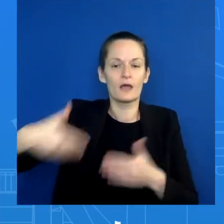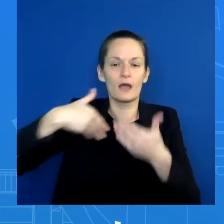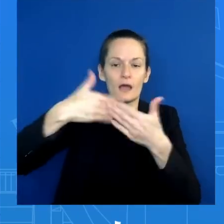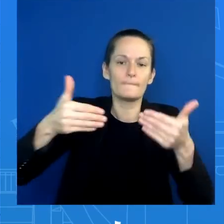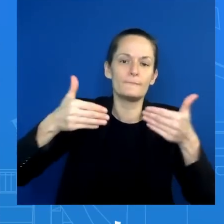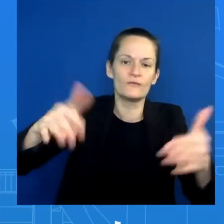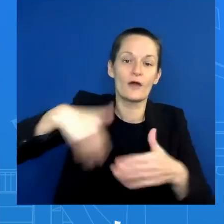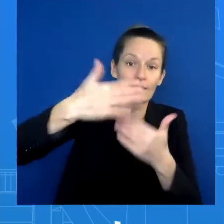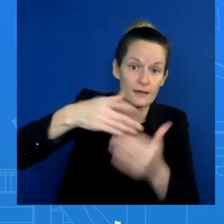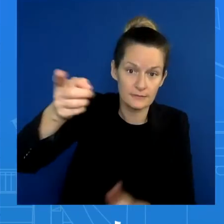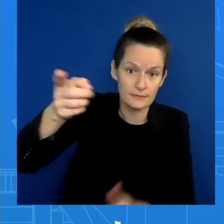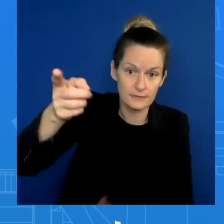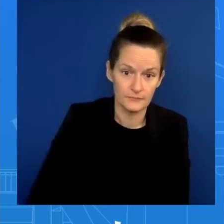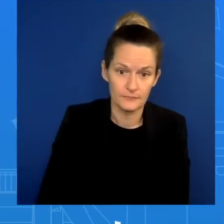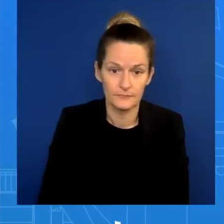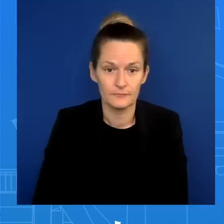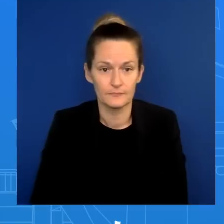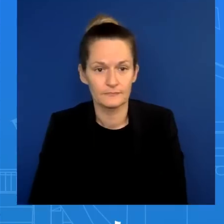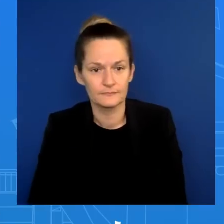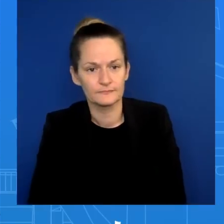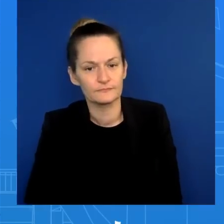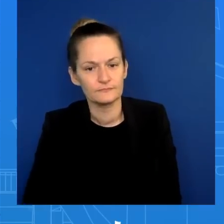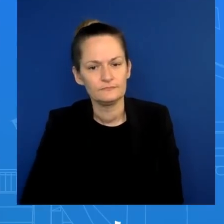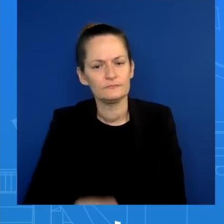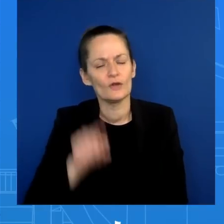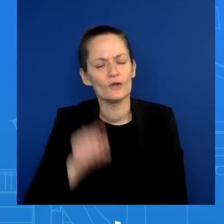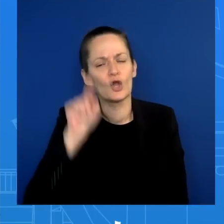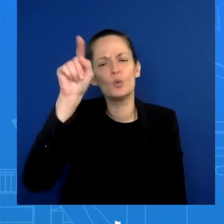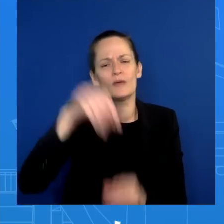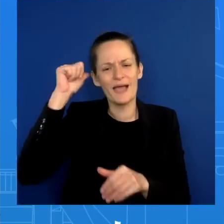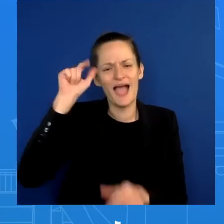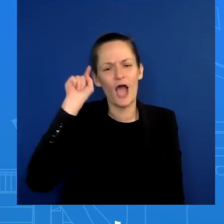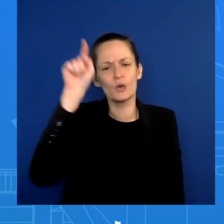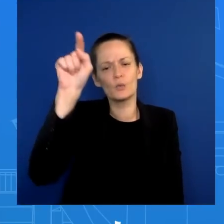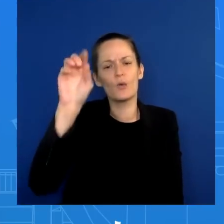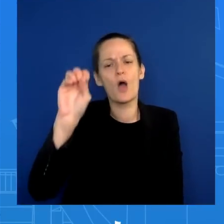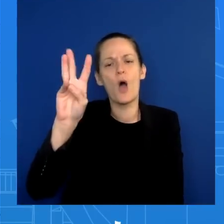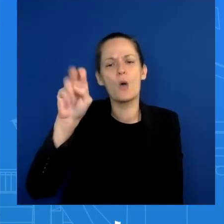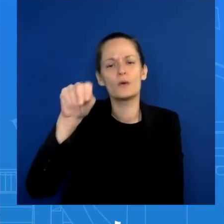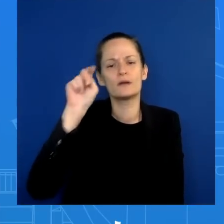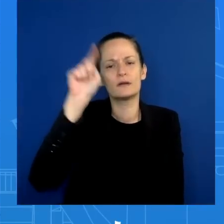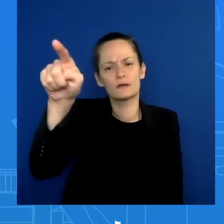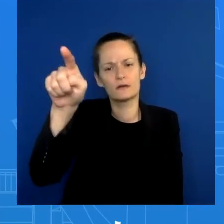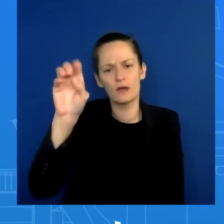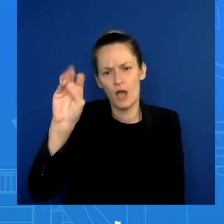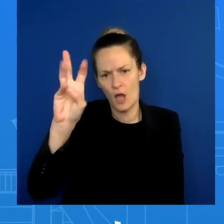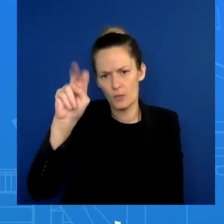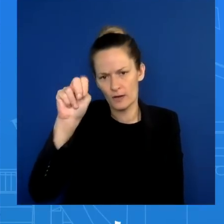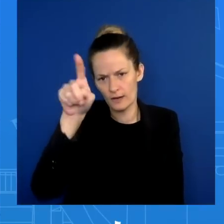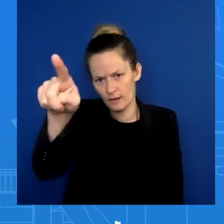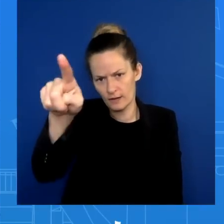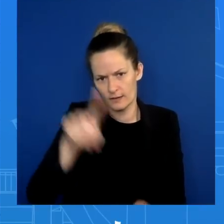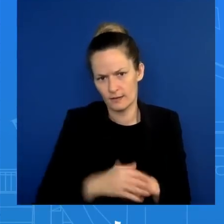But no, we're in about 3000 and then next to Owen. The Press: Thank you. Good afternoon. Thank you. I want to take your attention